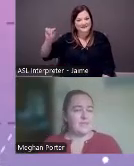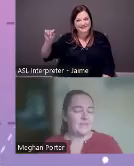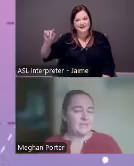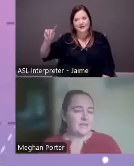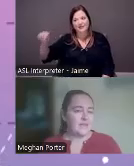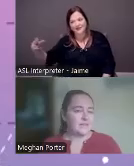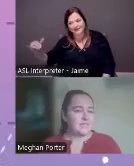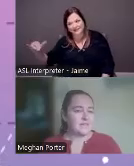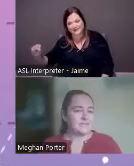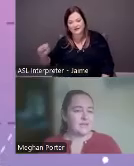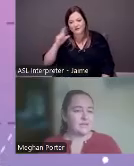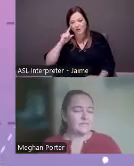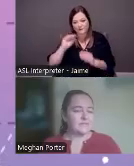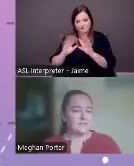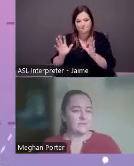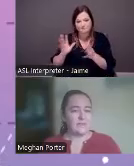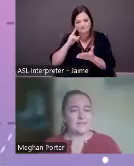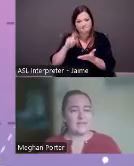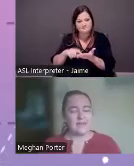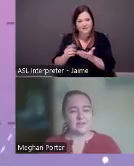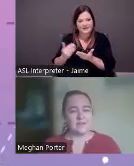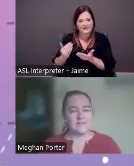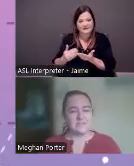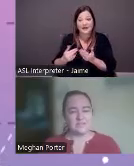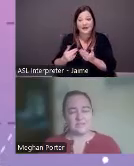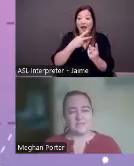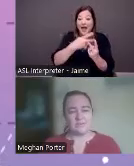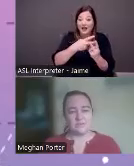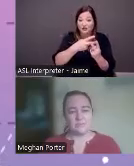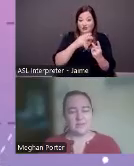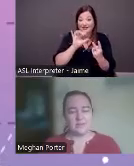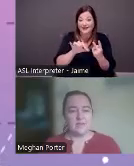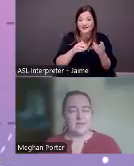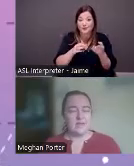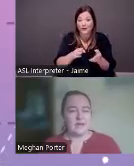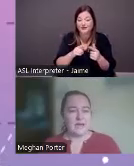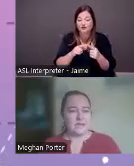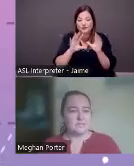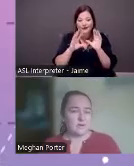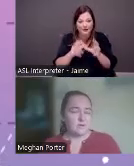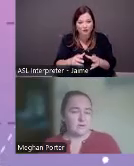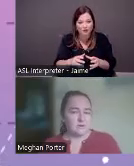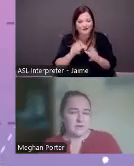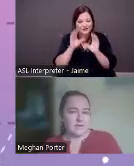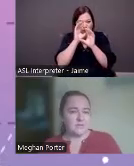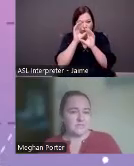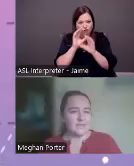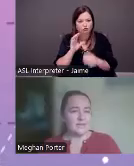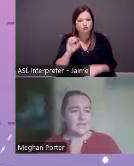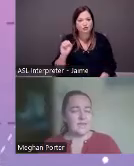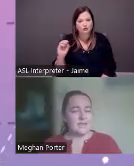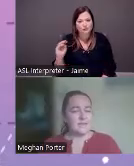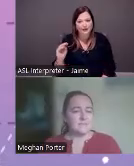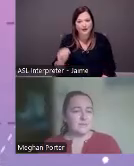And then a hashtag itself is a way to categorize and search on social media. A hash mark or a number sign is placed